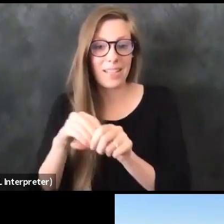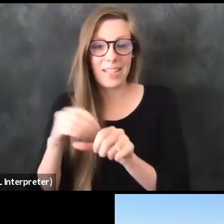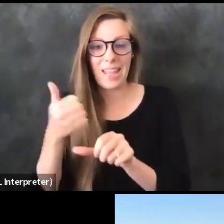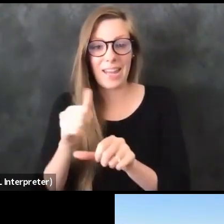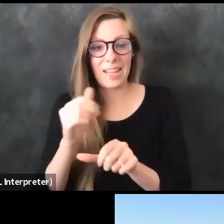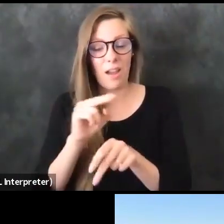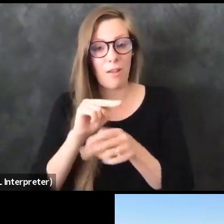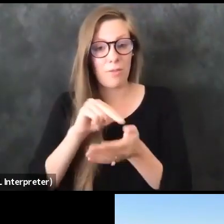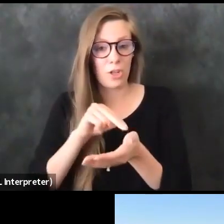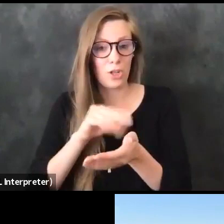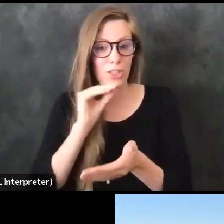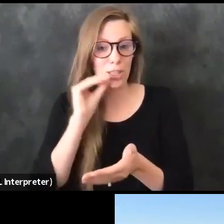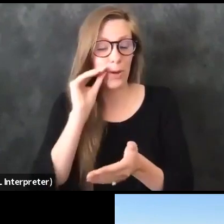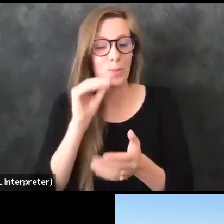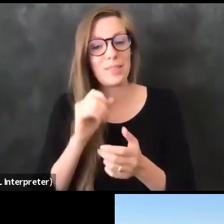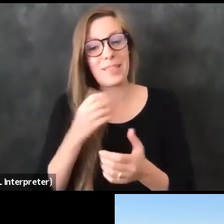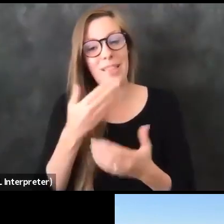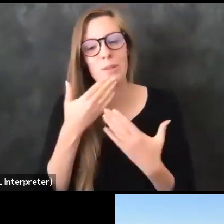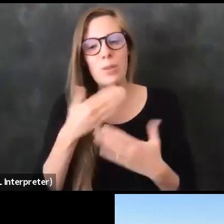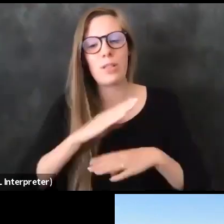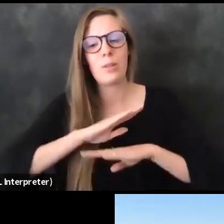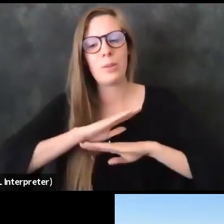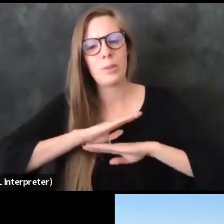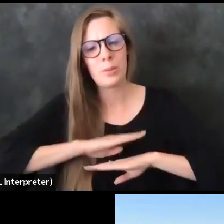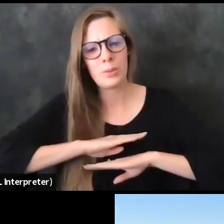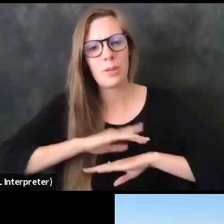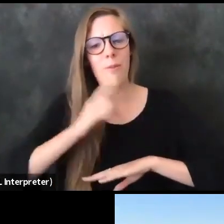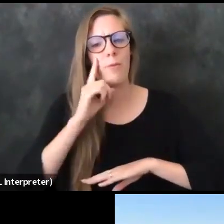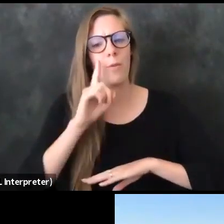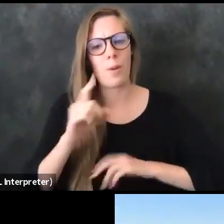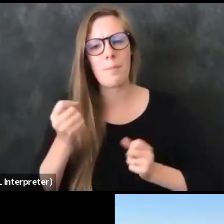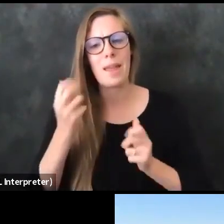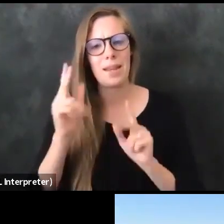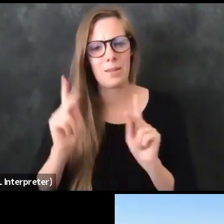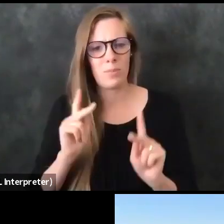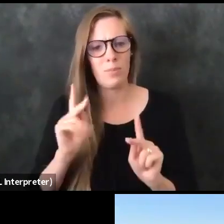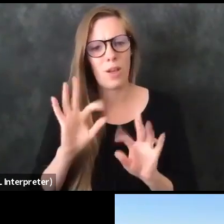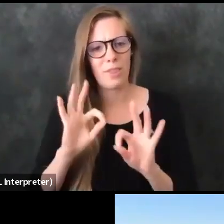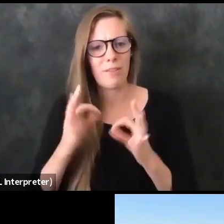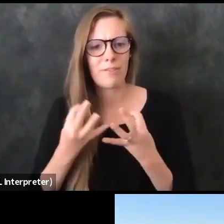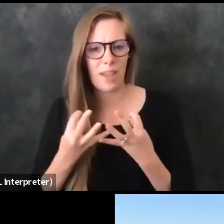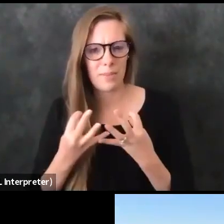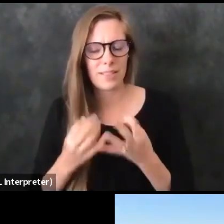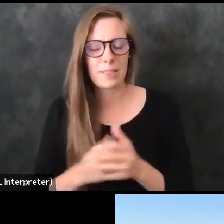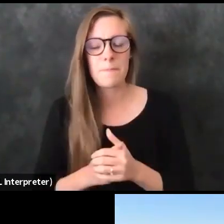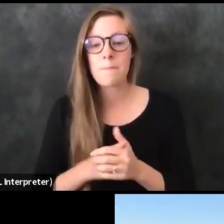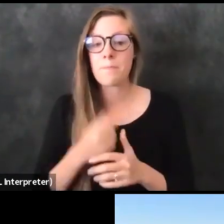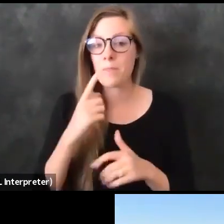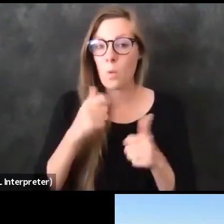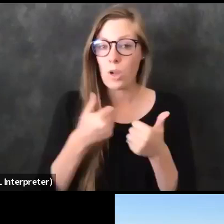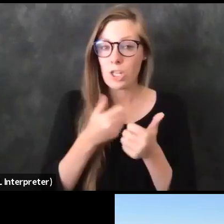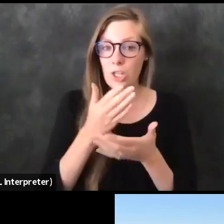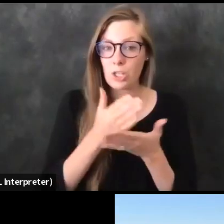many seniors and all of the family members who love them and their friends. Now, here's the challenging part. Not all great news.